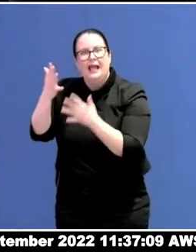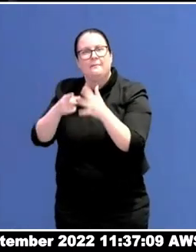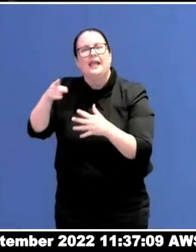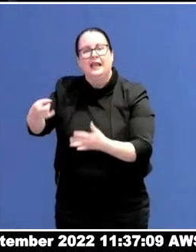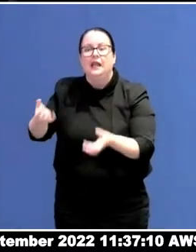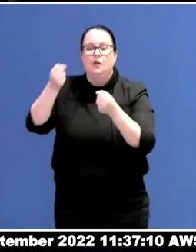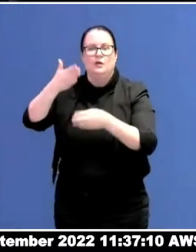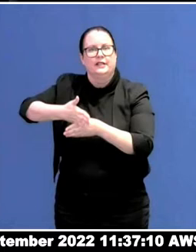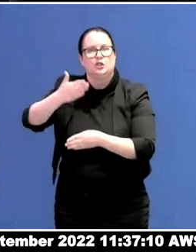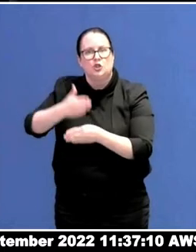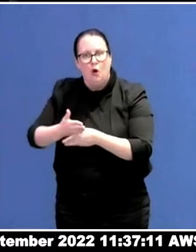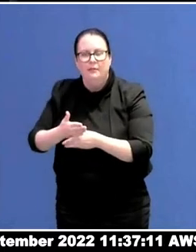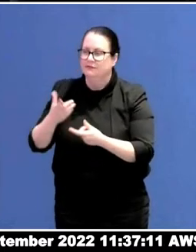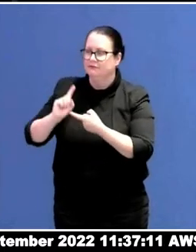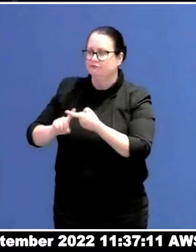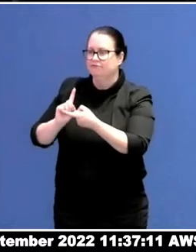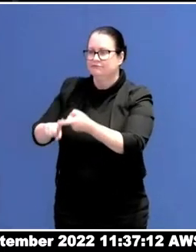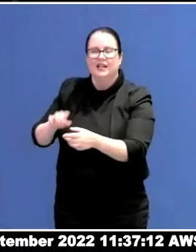you give, which is safety plans and post-release planning.